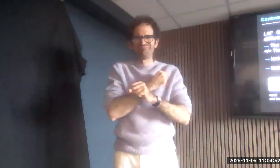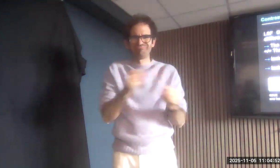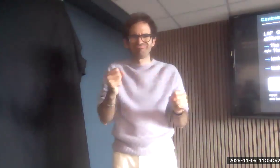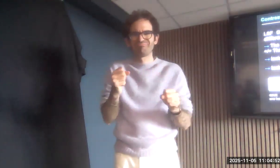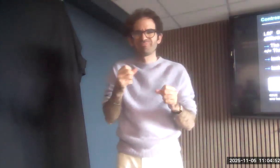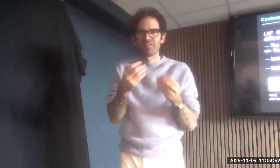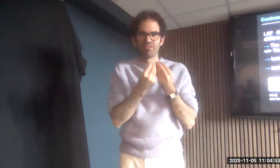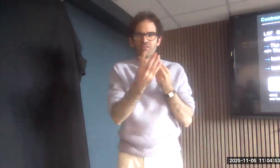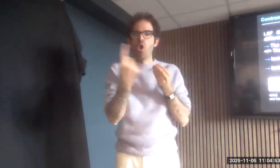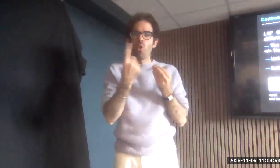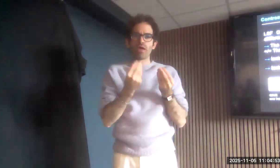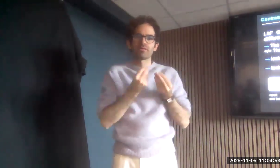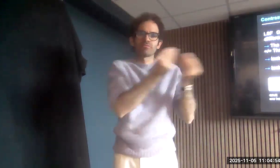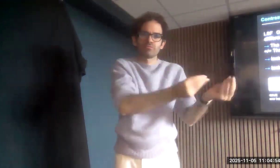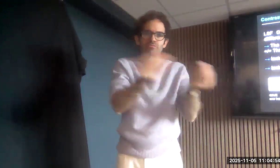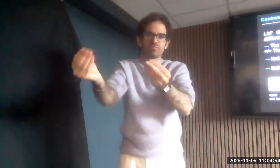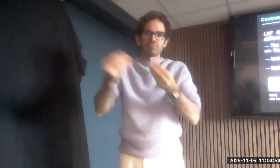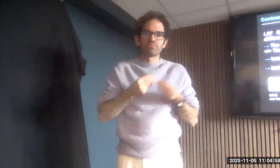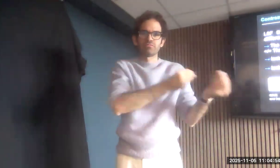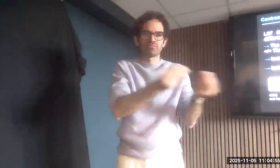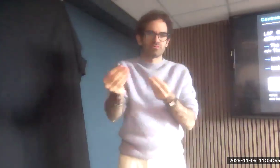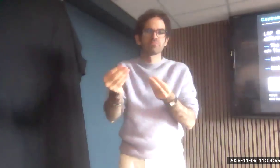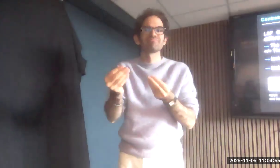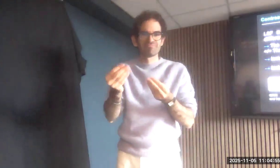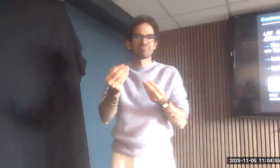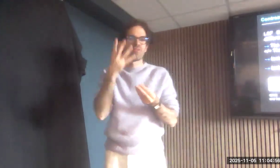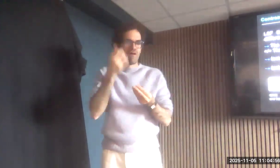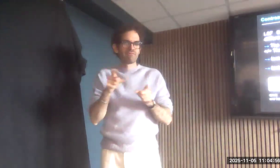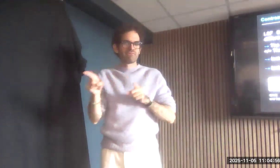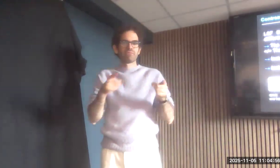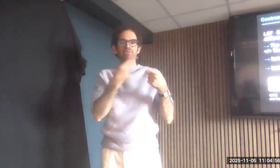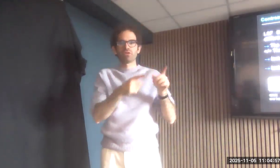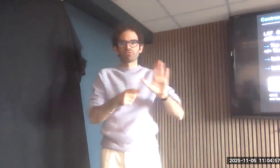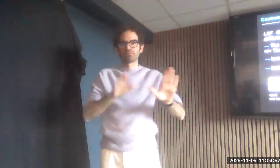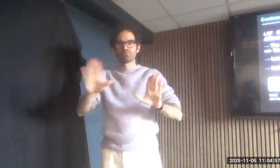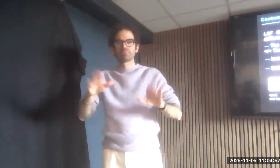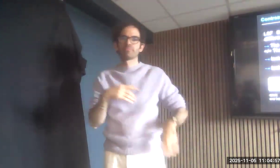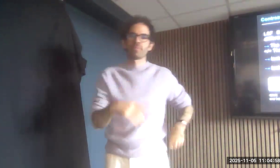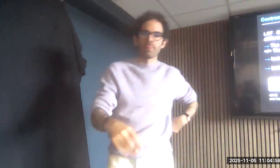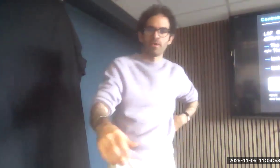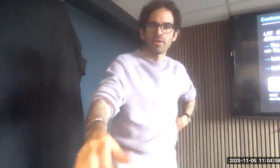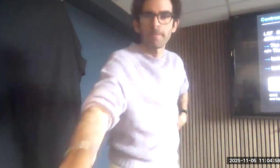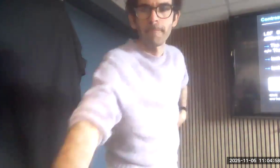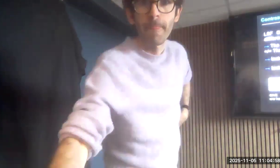But you can't actually do this with the causative as well, so it is fixed in terms of form.